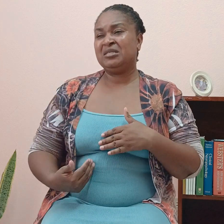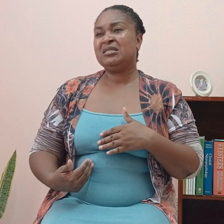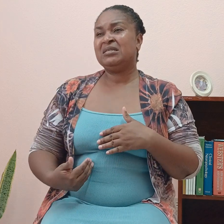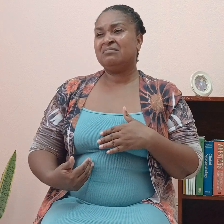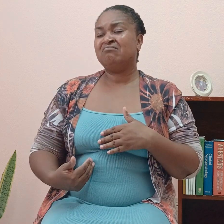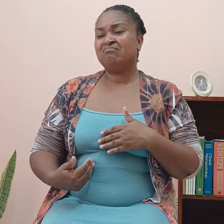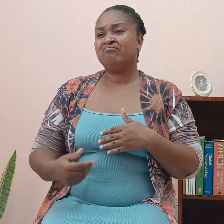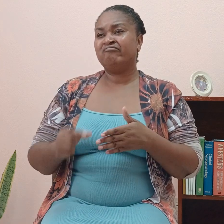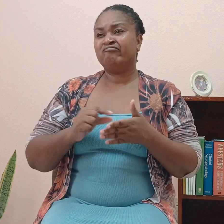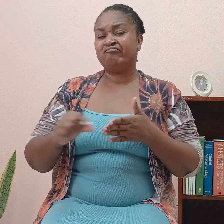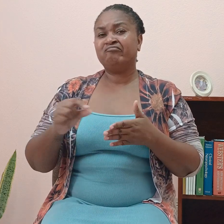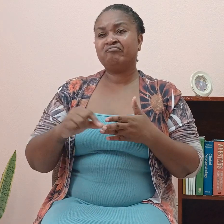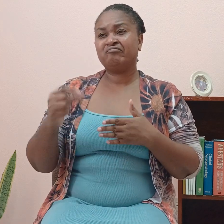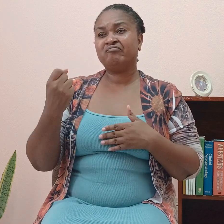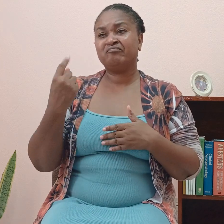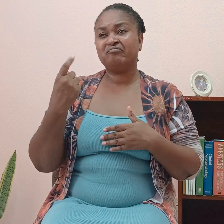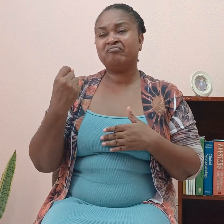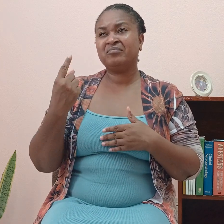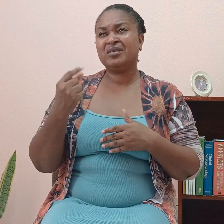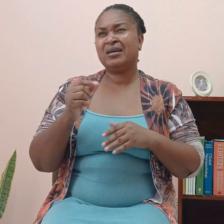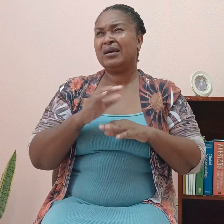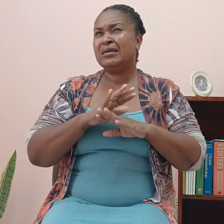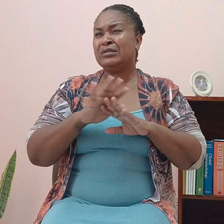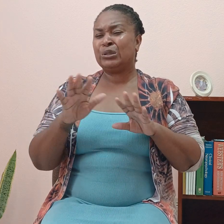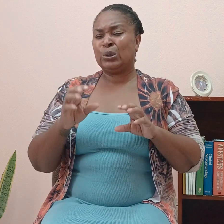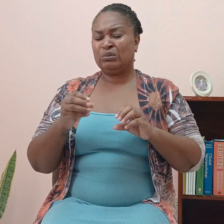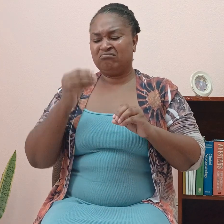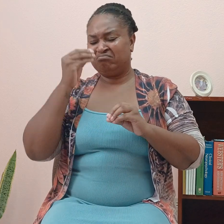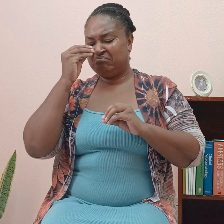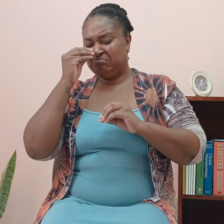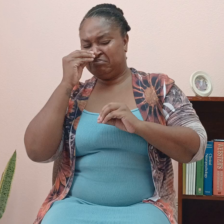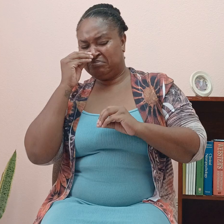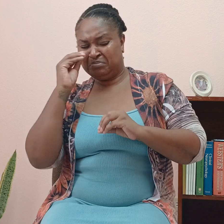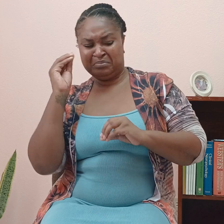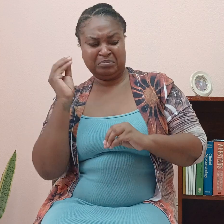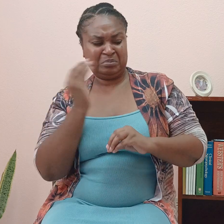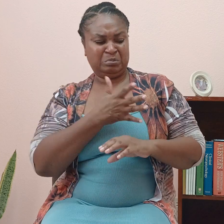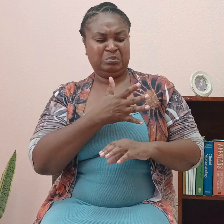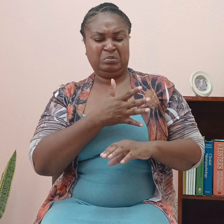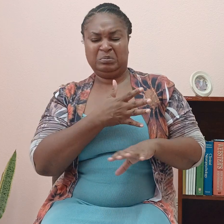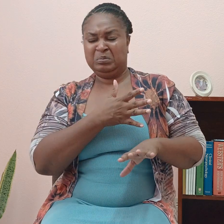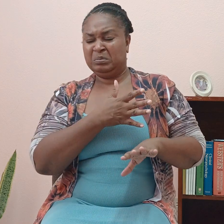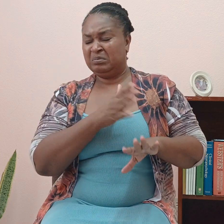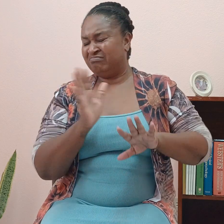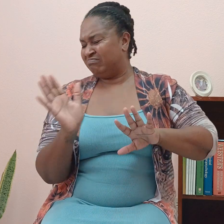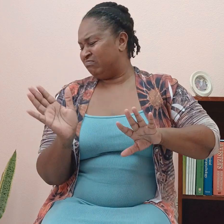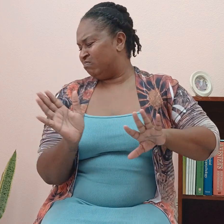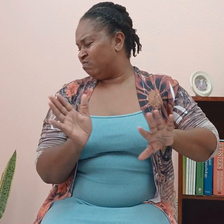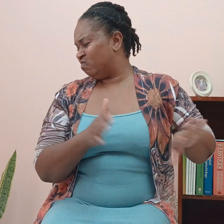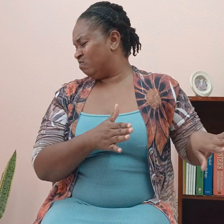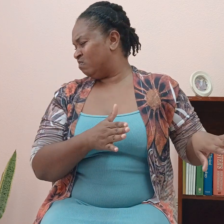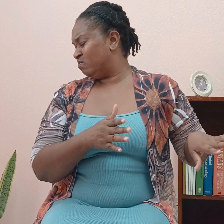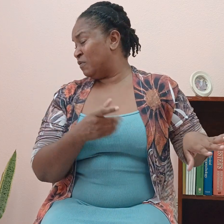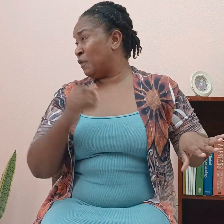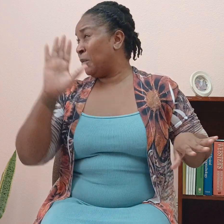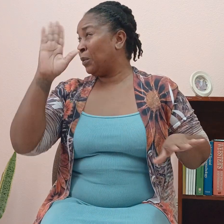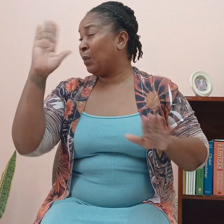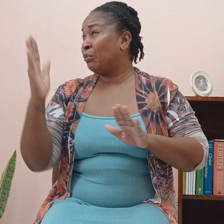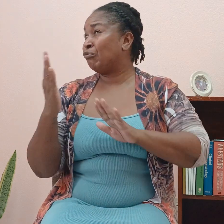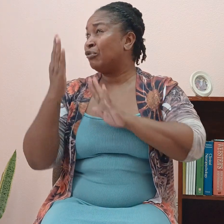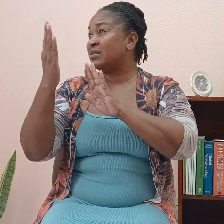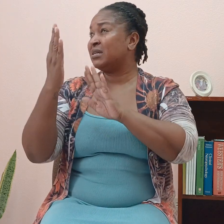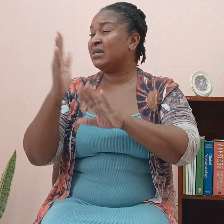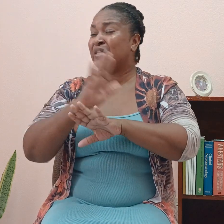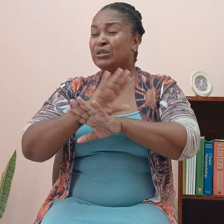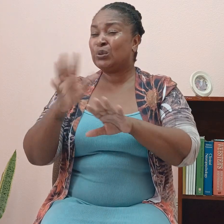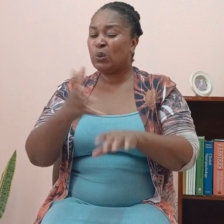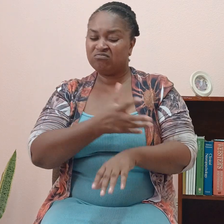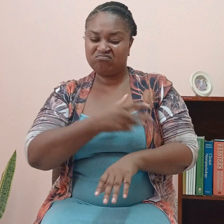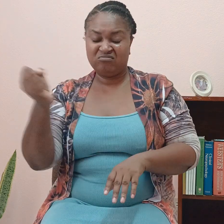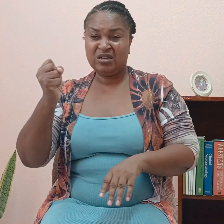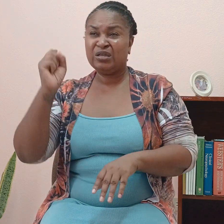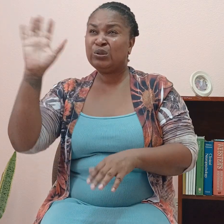11 Do not cast me from your presence or take your Holy Spirit from me.